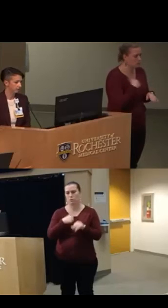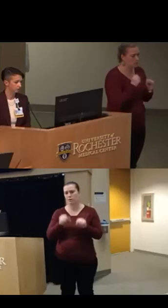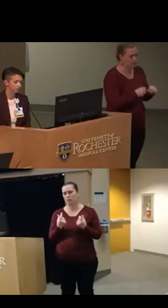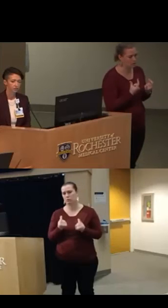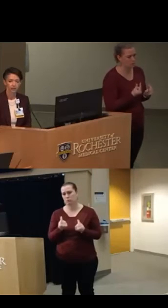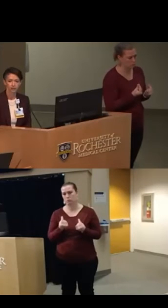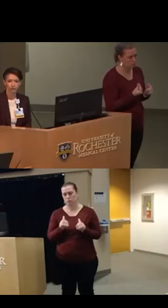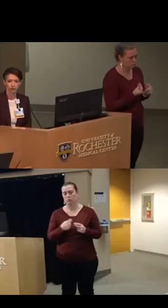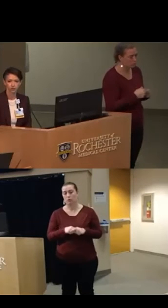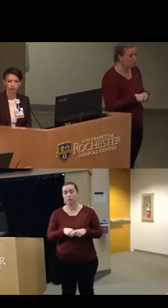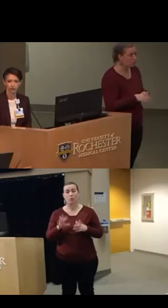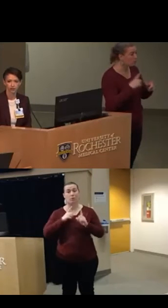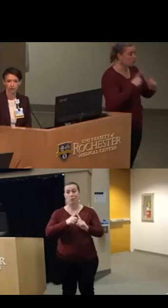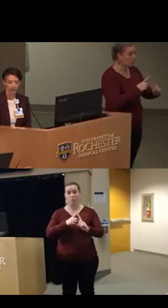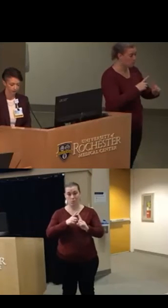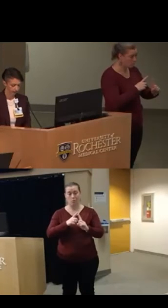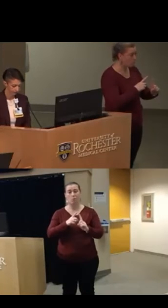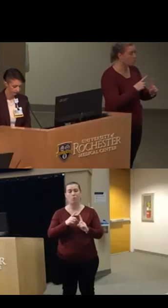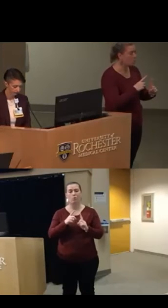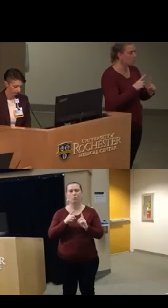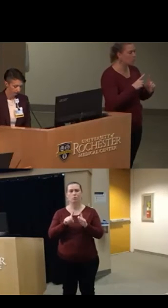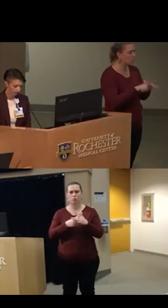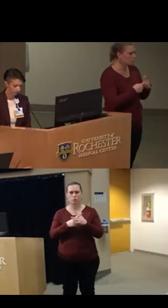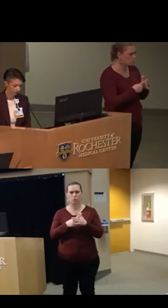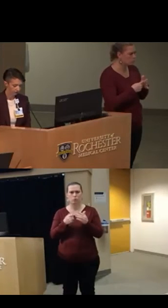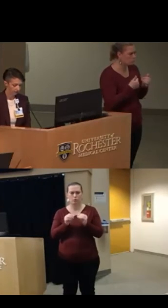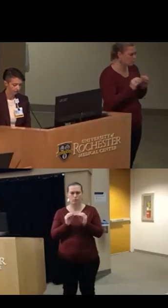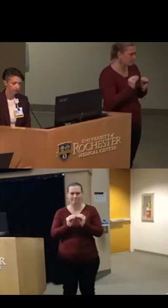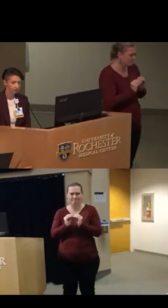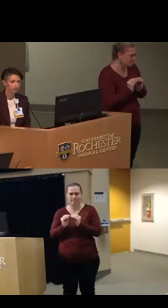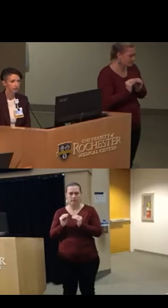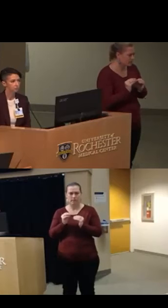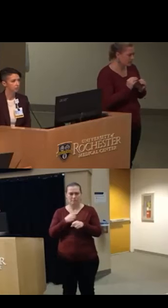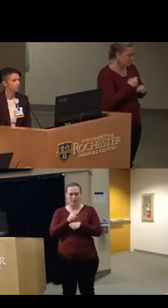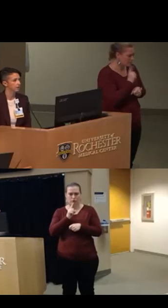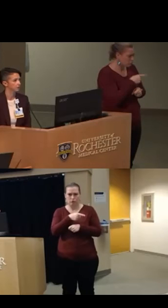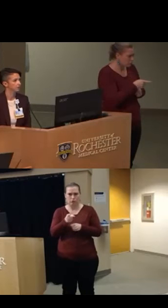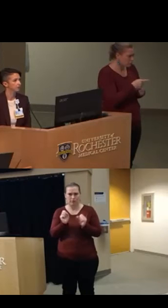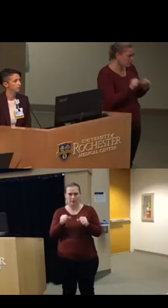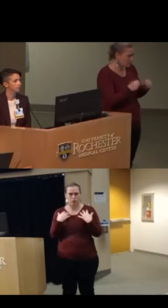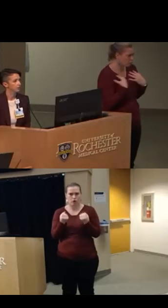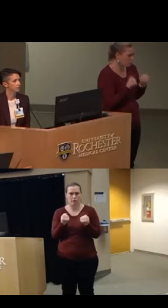the goal is to start to take proactive steps to begin to recover safely with peers this is